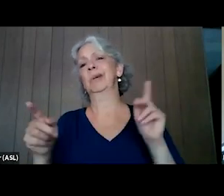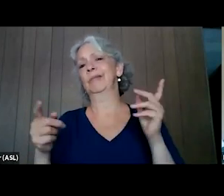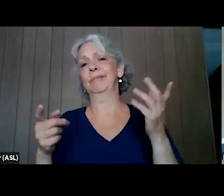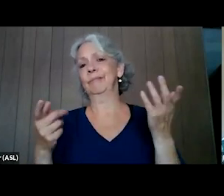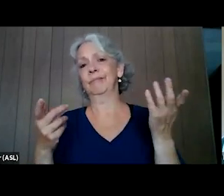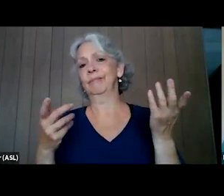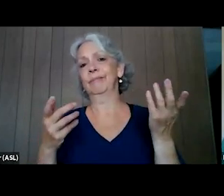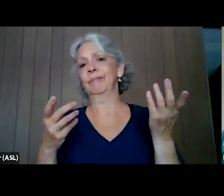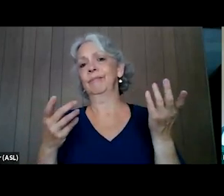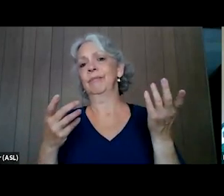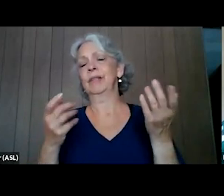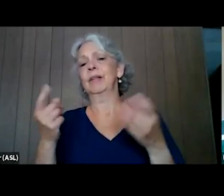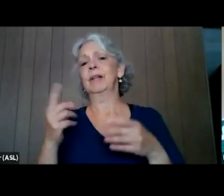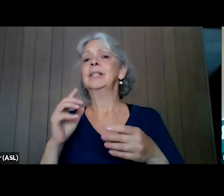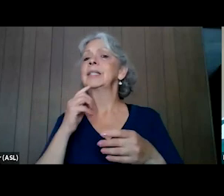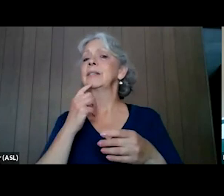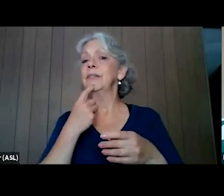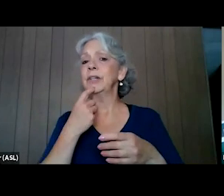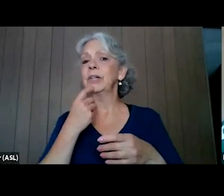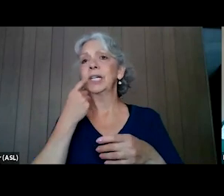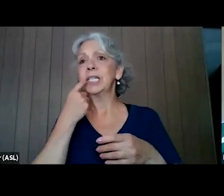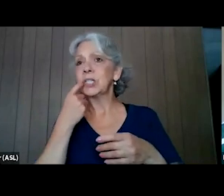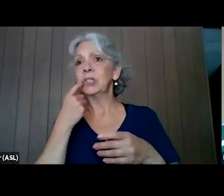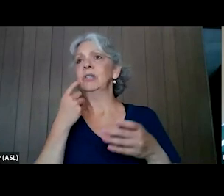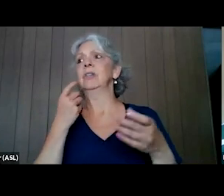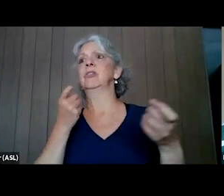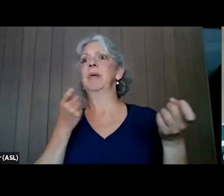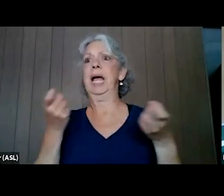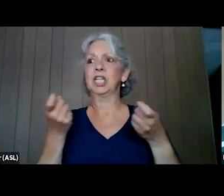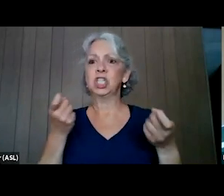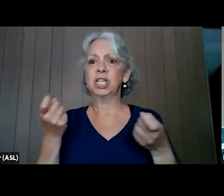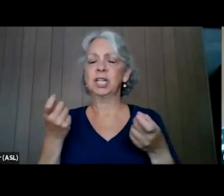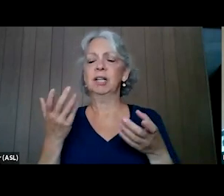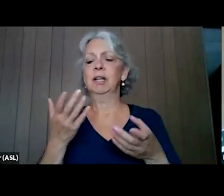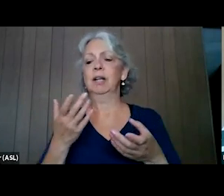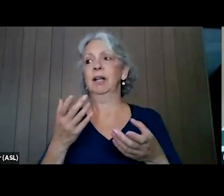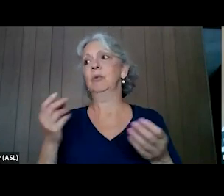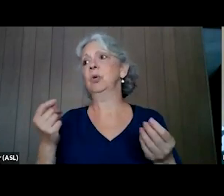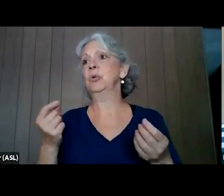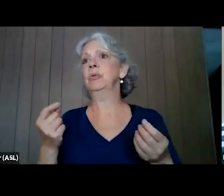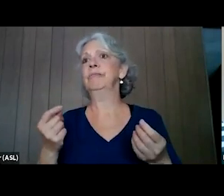You have severe addiction to deal with, and you just do more drugs pretty much at that point